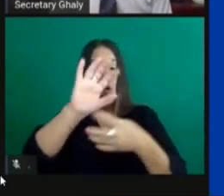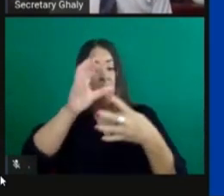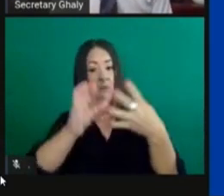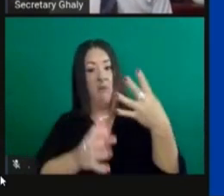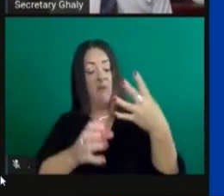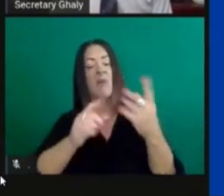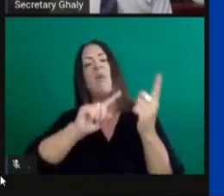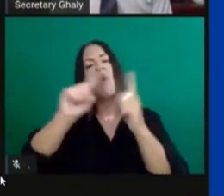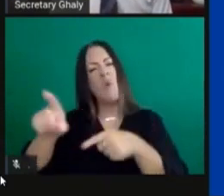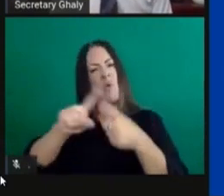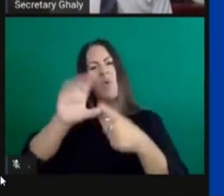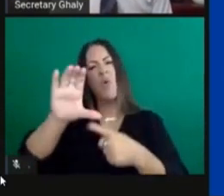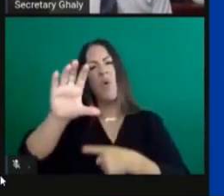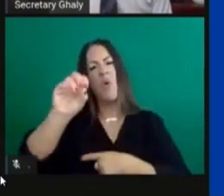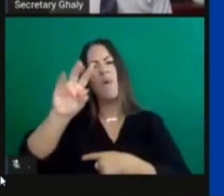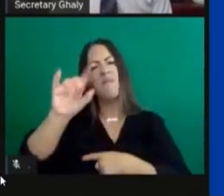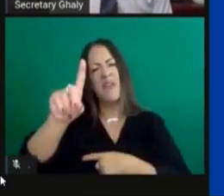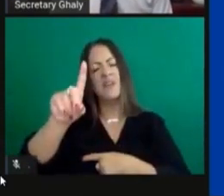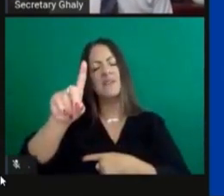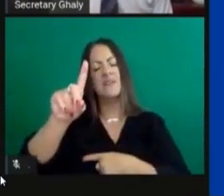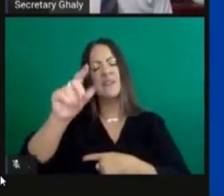THE COUNTY THAT YOU LIVE IN.